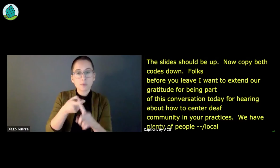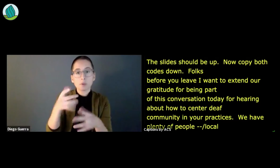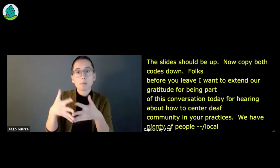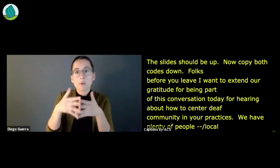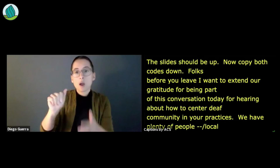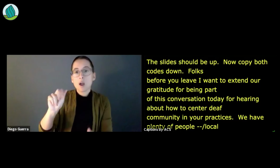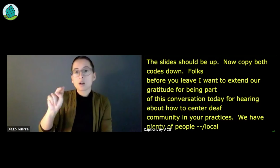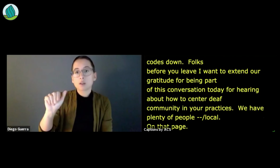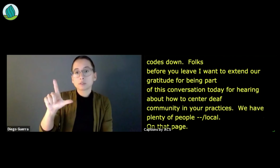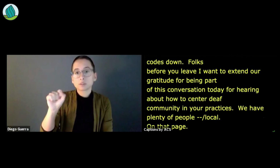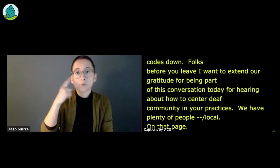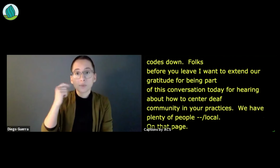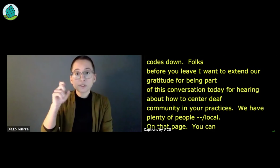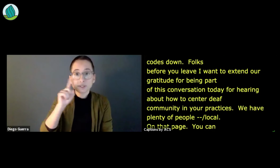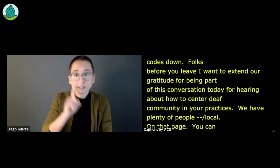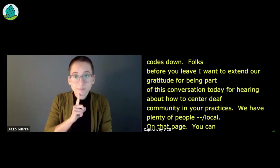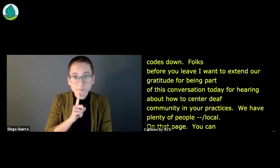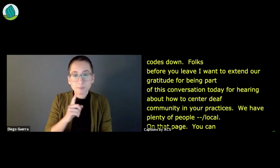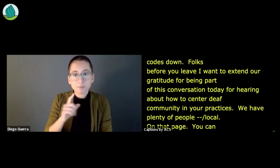Annals from the Deaf an article written